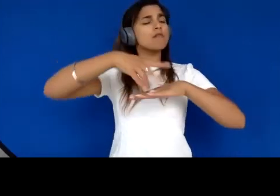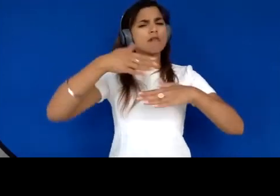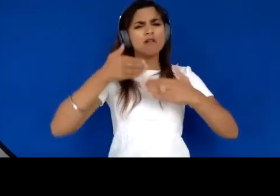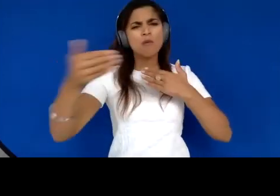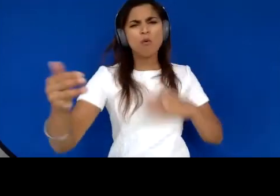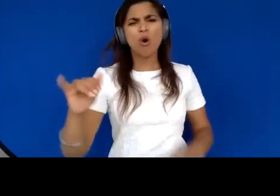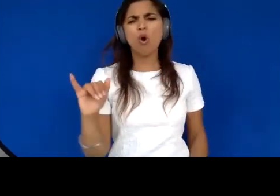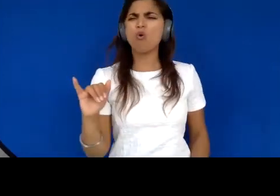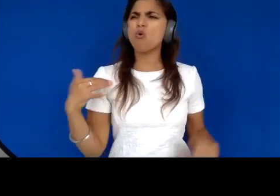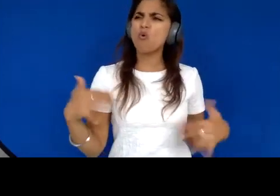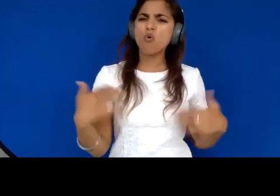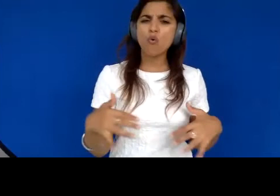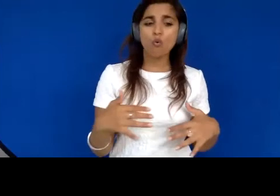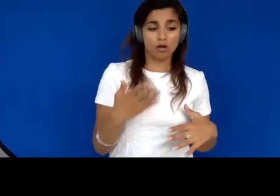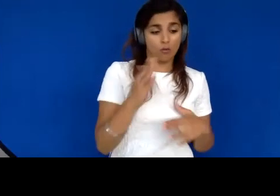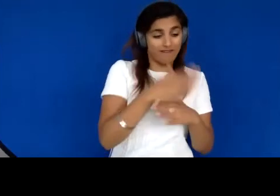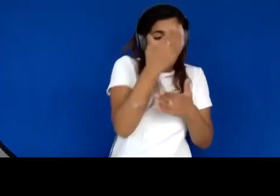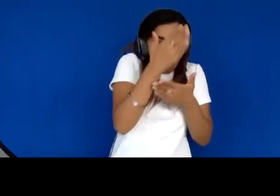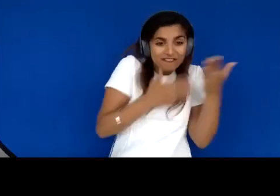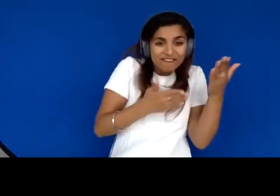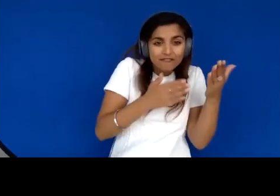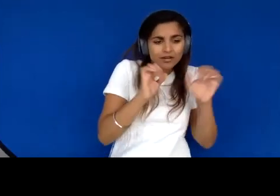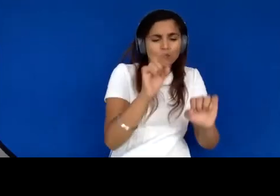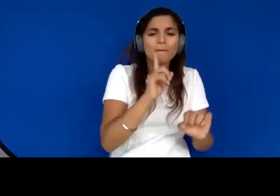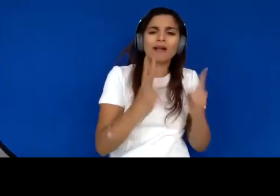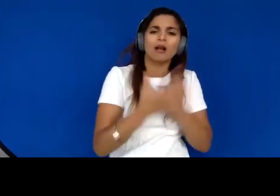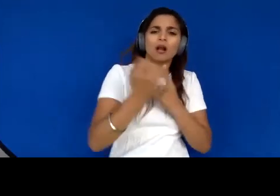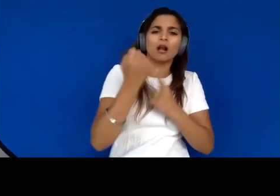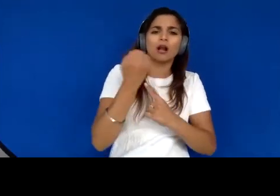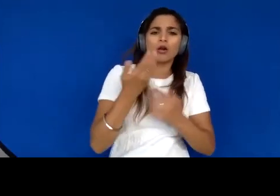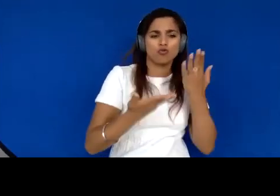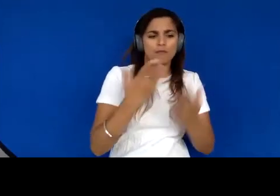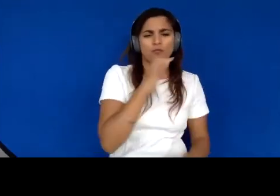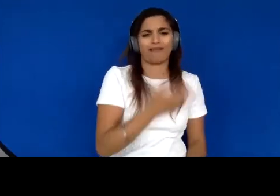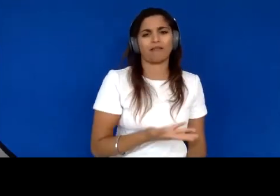numbers also the most successful British Parliament of the modern era is a woman